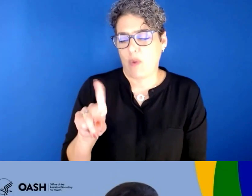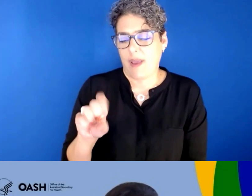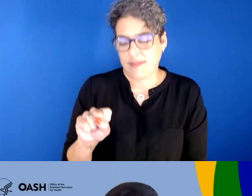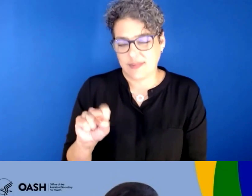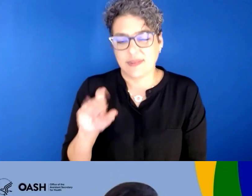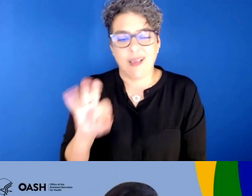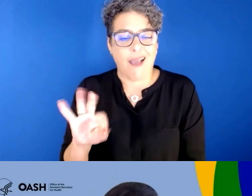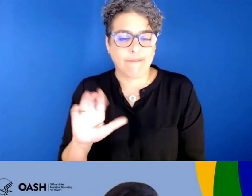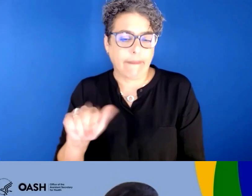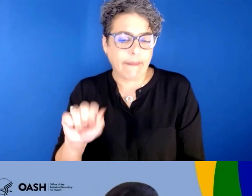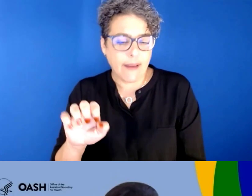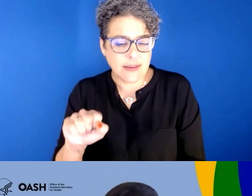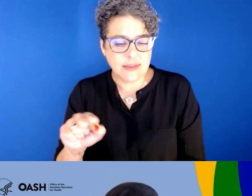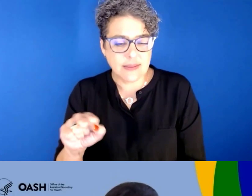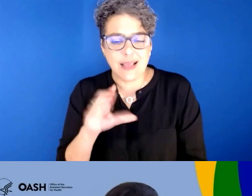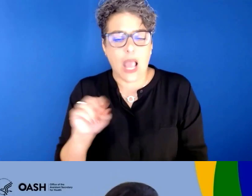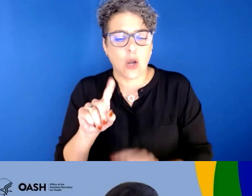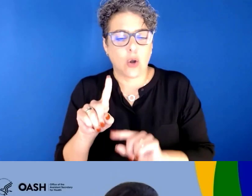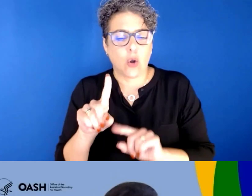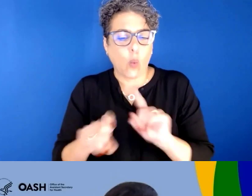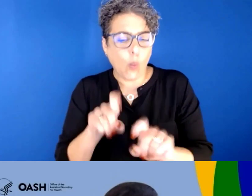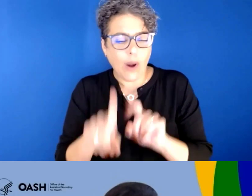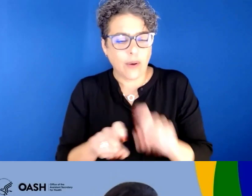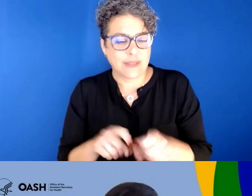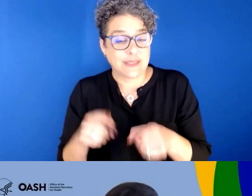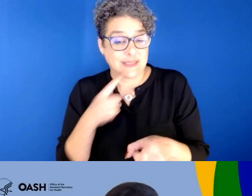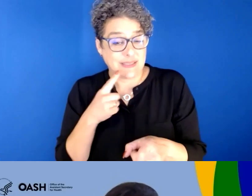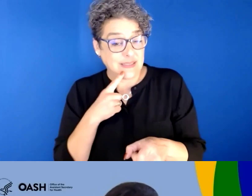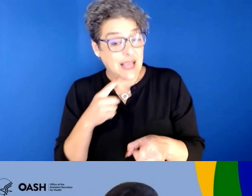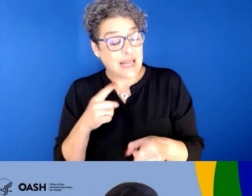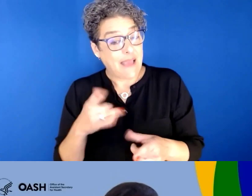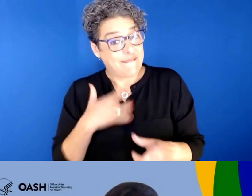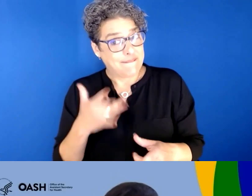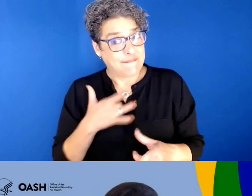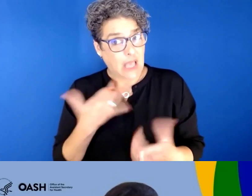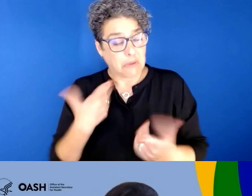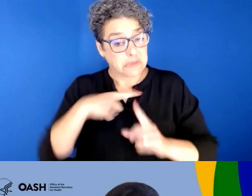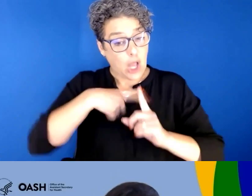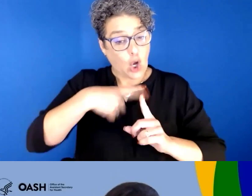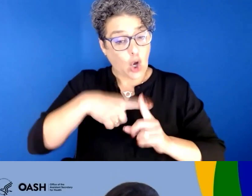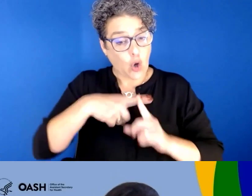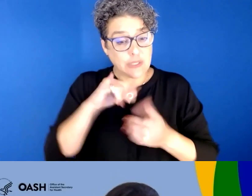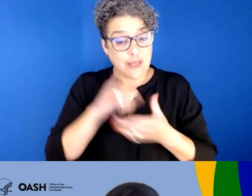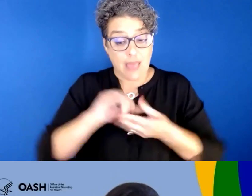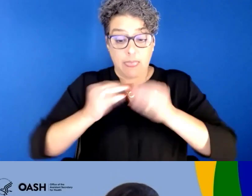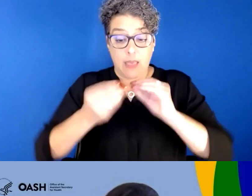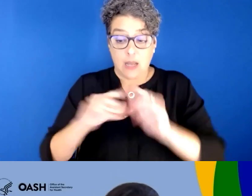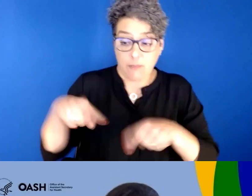This individual said it has to be encouraging that the number of queries and cases has been going down since 2015.